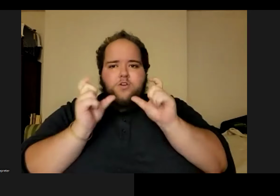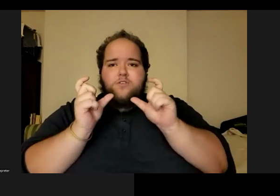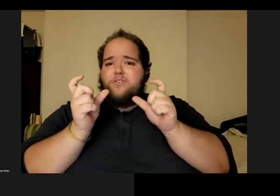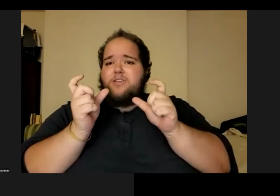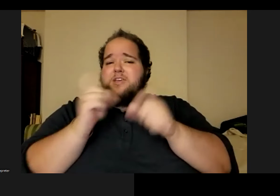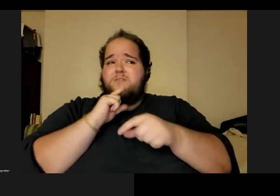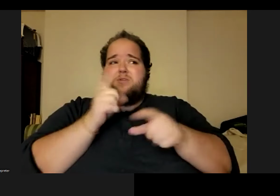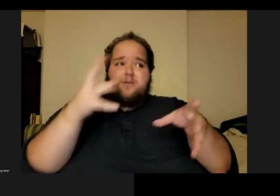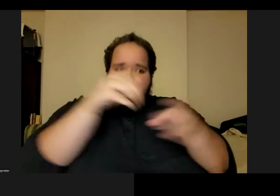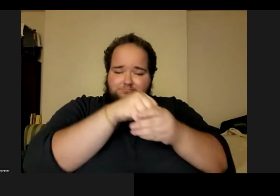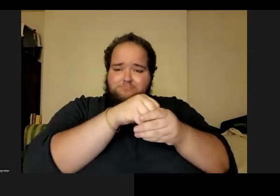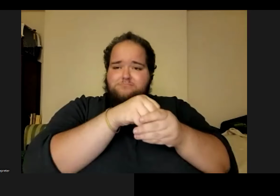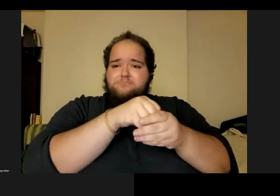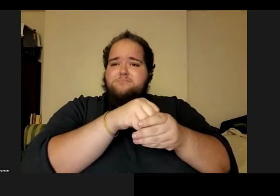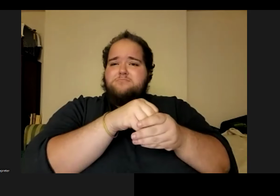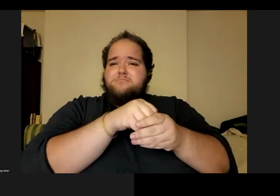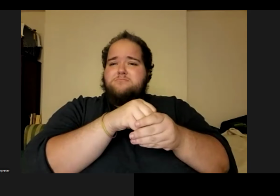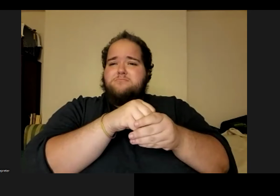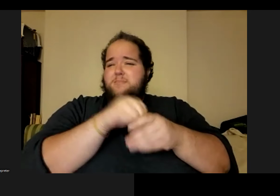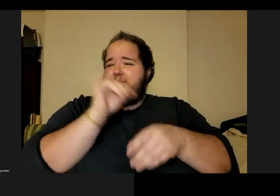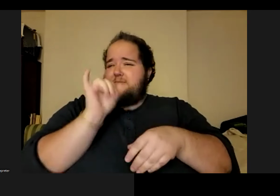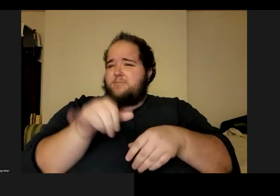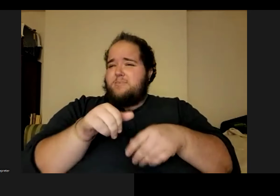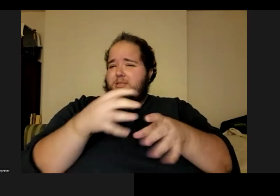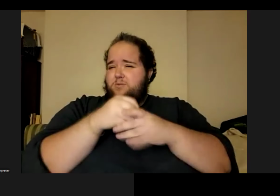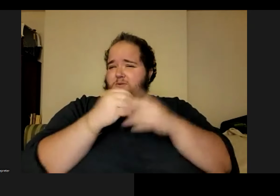Yeah, so… Would that be included in visual?